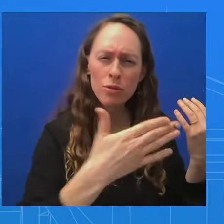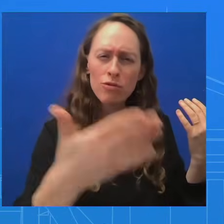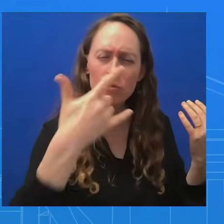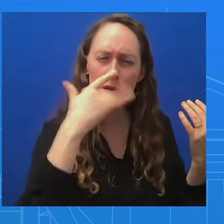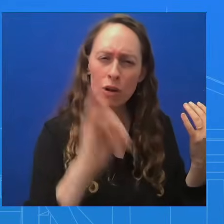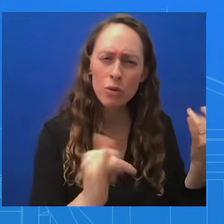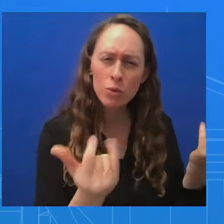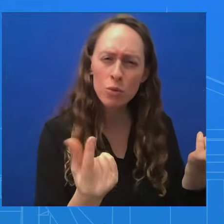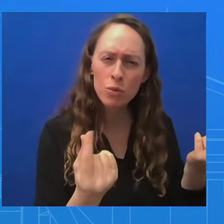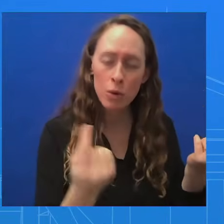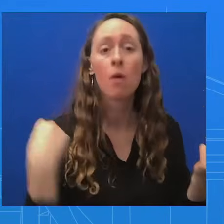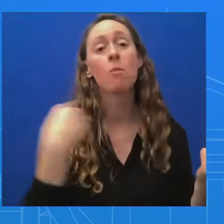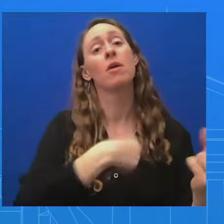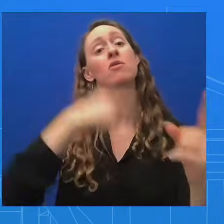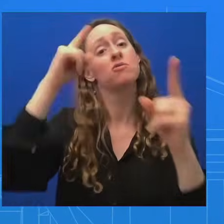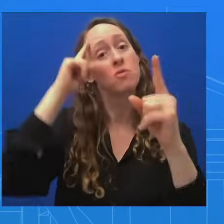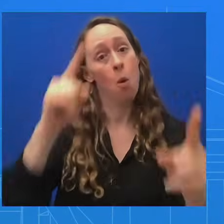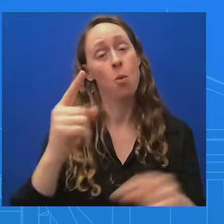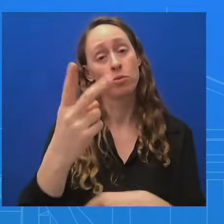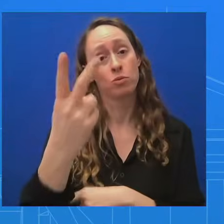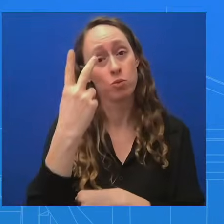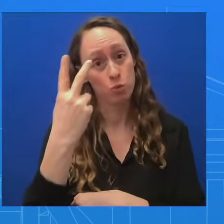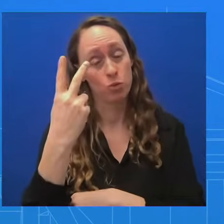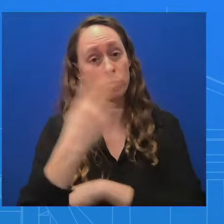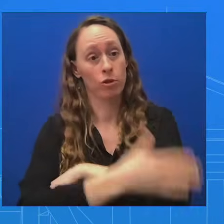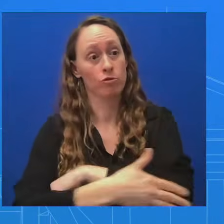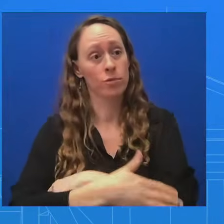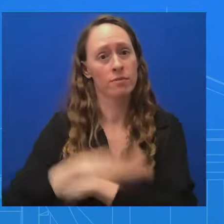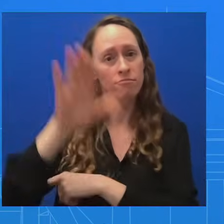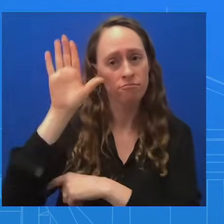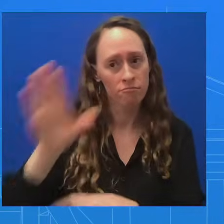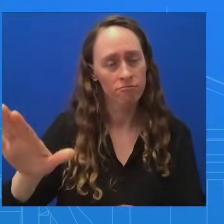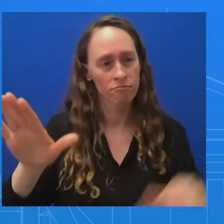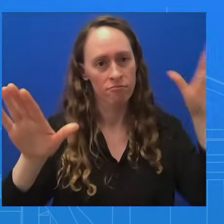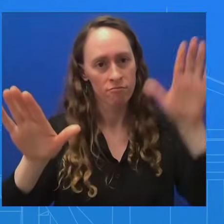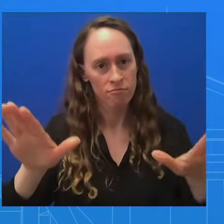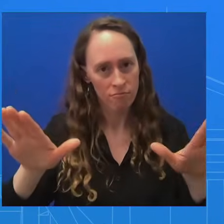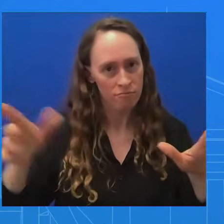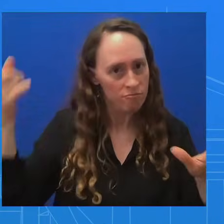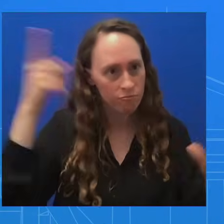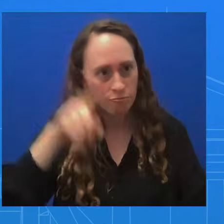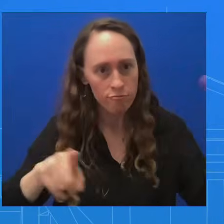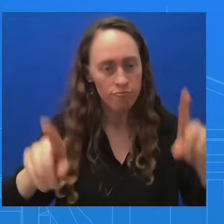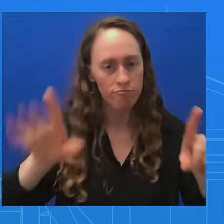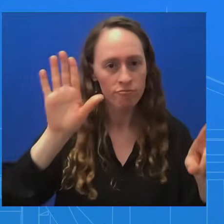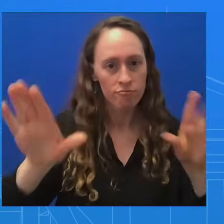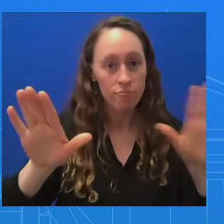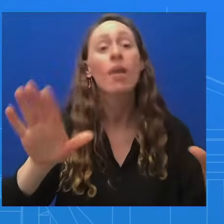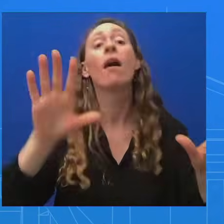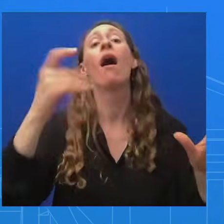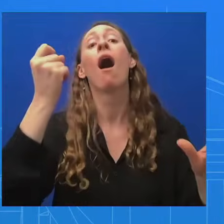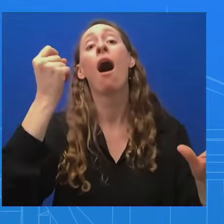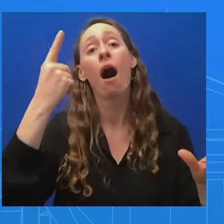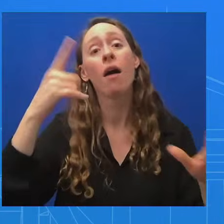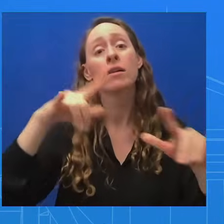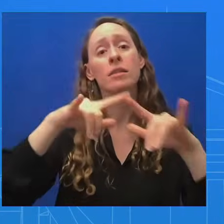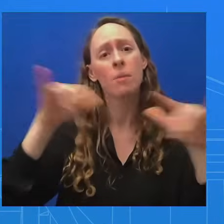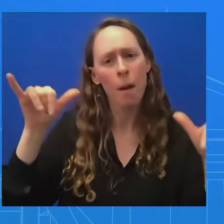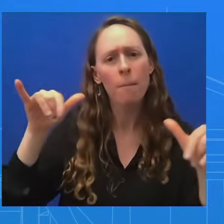and making sure that Israel has the weapons and capabilities that it -- that it needs to -- to defend itself. And I'll just end with this.